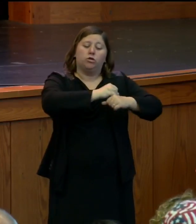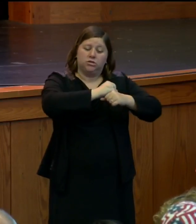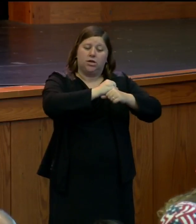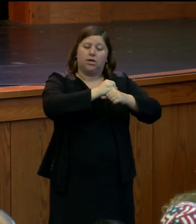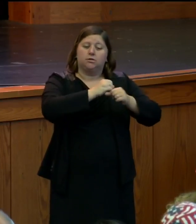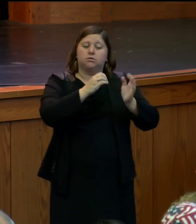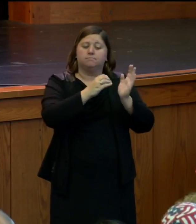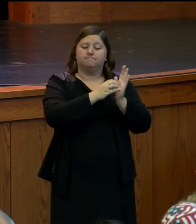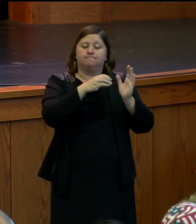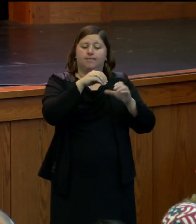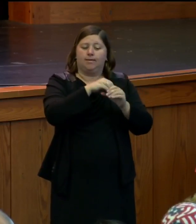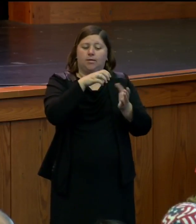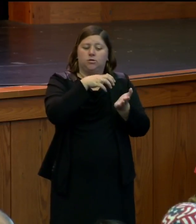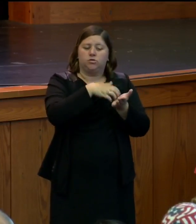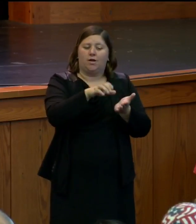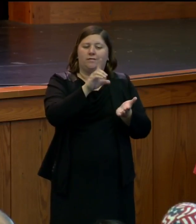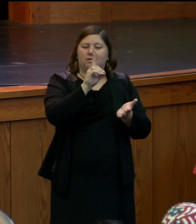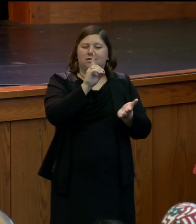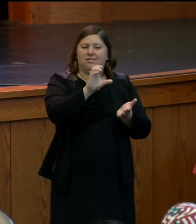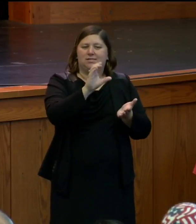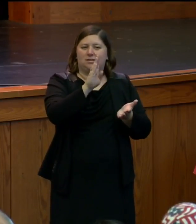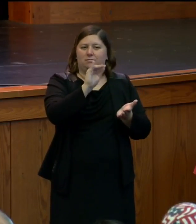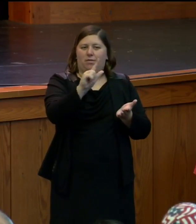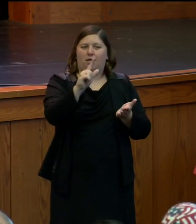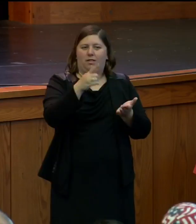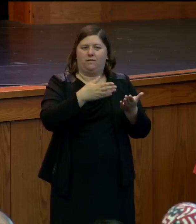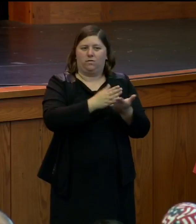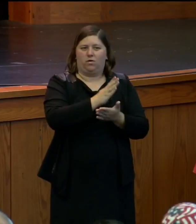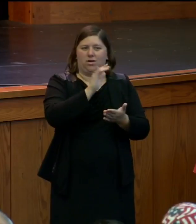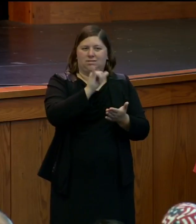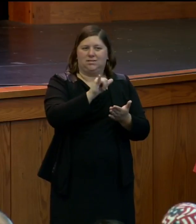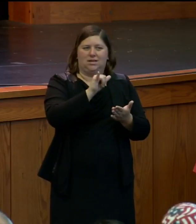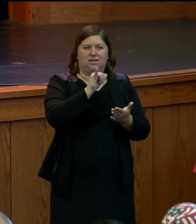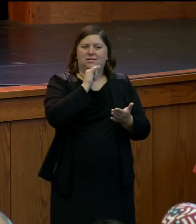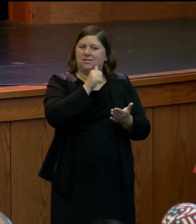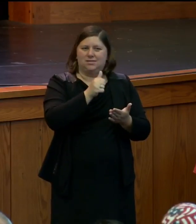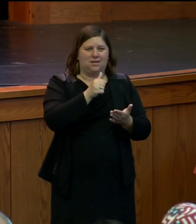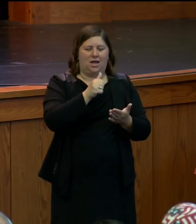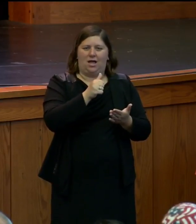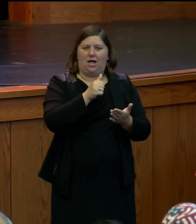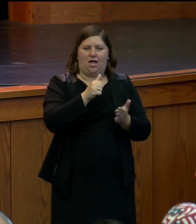D.C. BILL OF RIGHTS, THAT CLAUSE HAS NOT BEEN HELD TO BAR ALL SEX